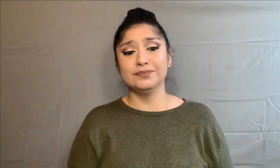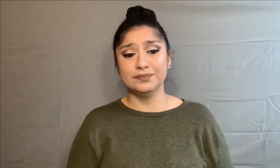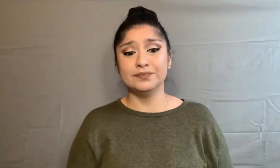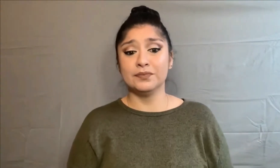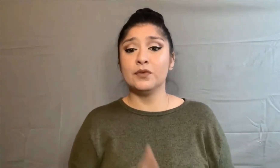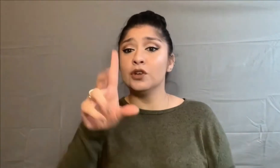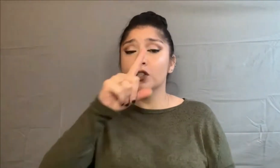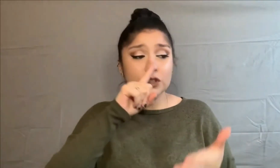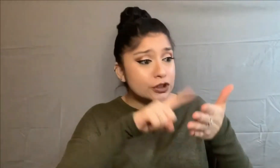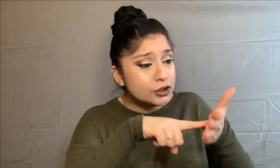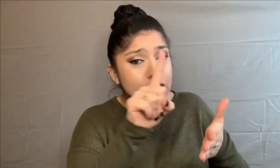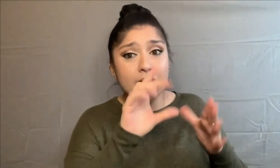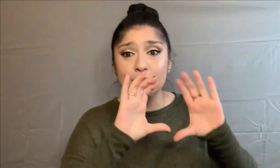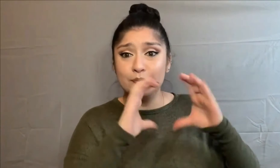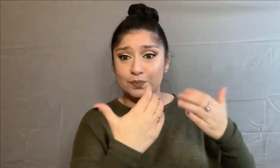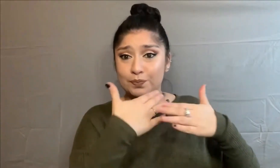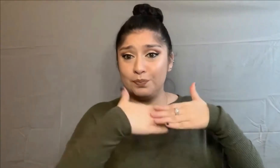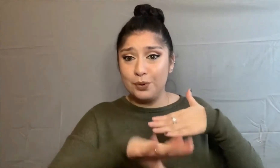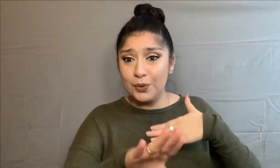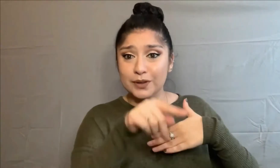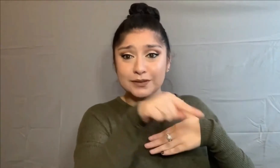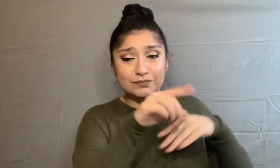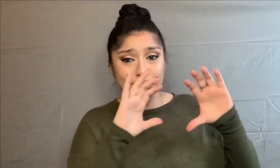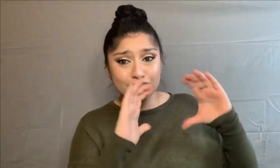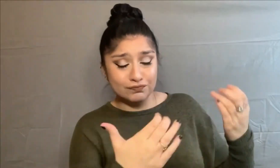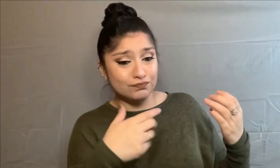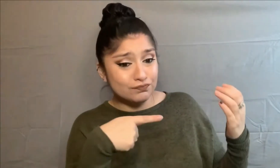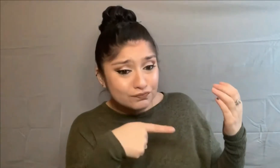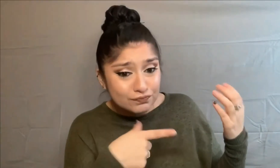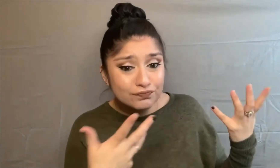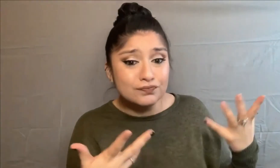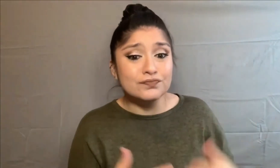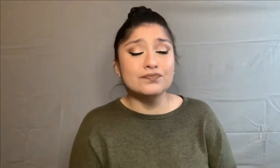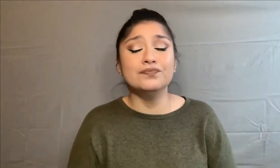Check into childbirth classes.